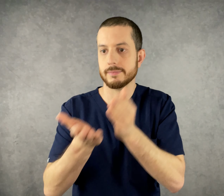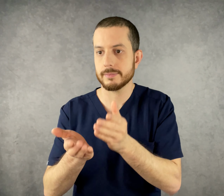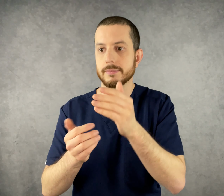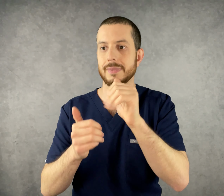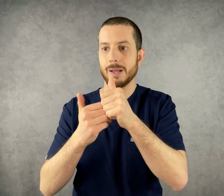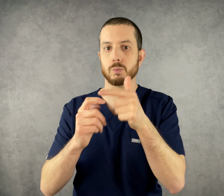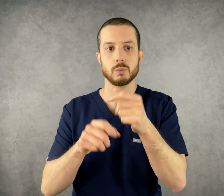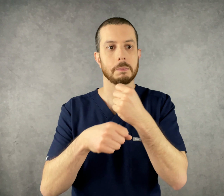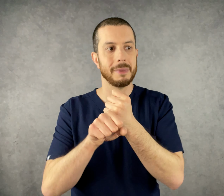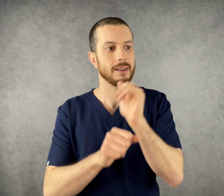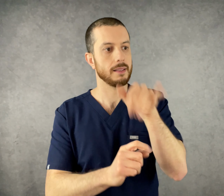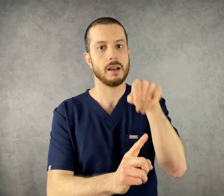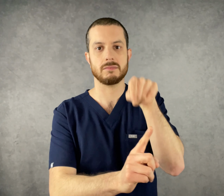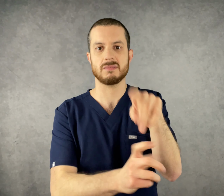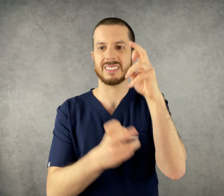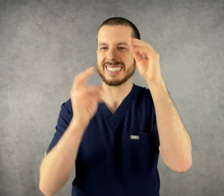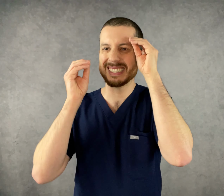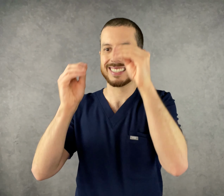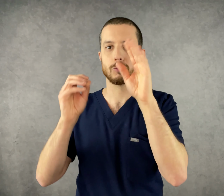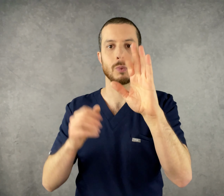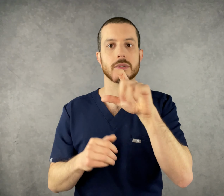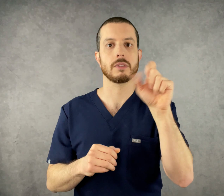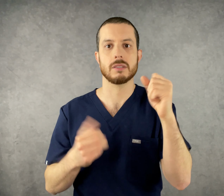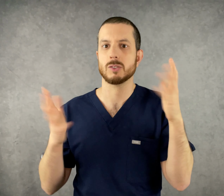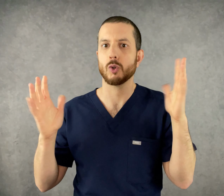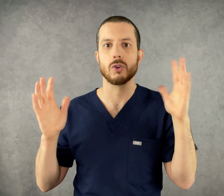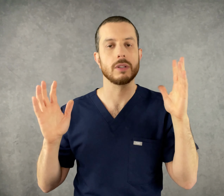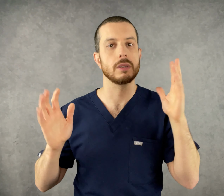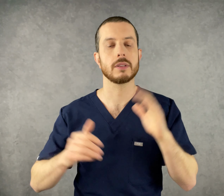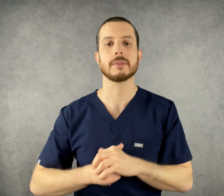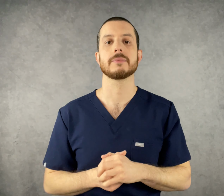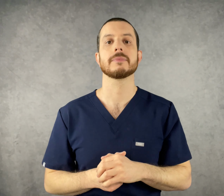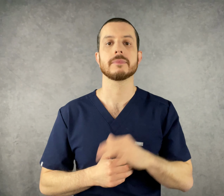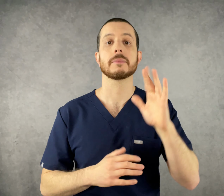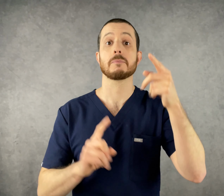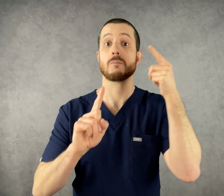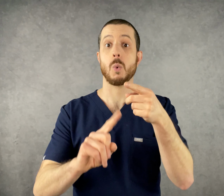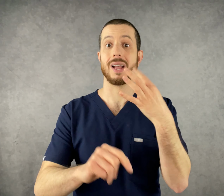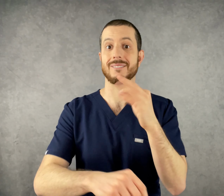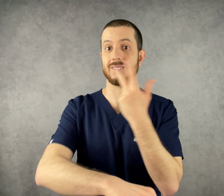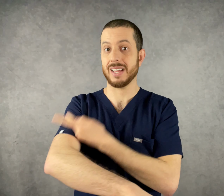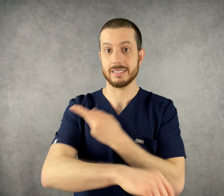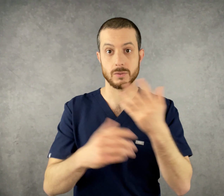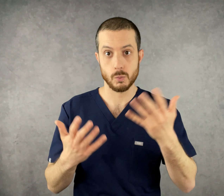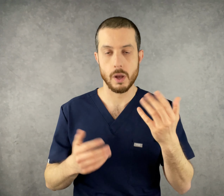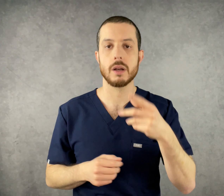that shows the cell how to make a specific protein. It's basically just teaching your cells. The point of the vaccine